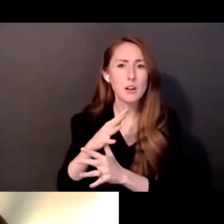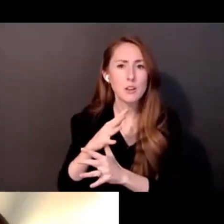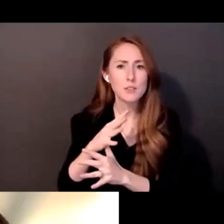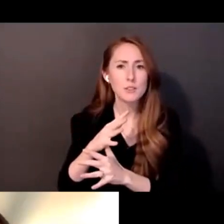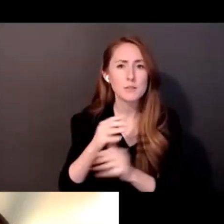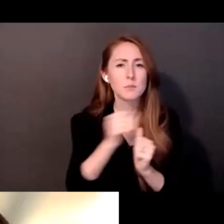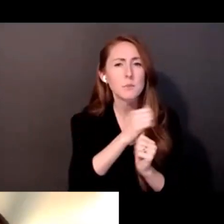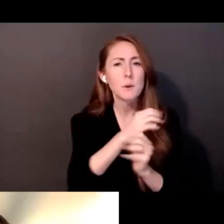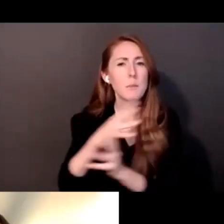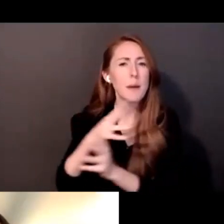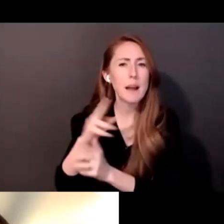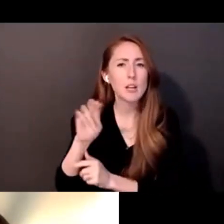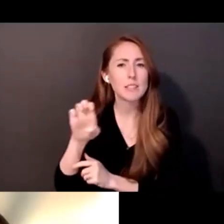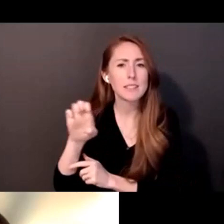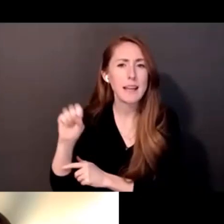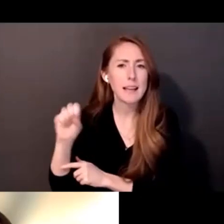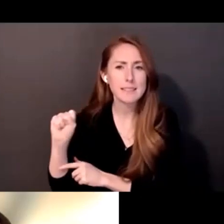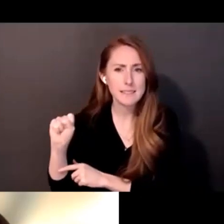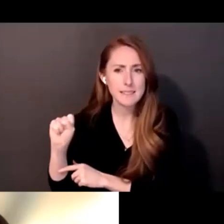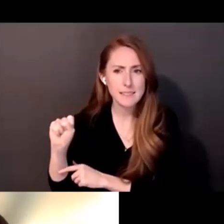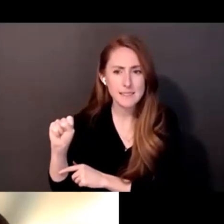and the idea came from the pandemic.